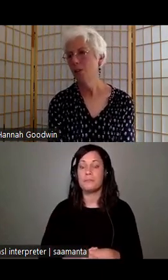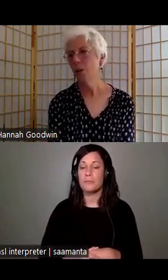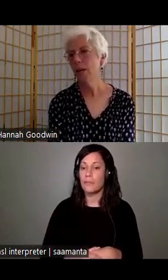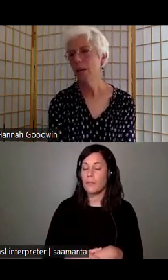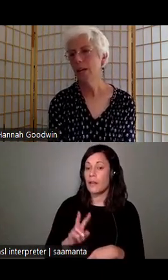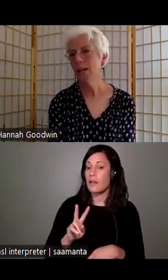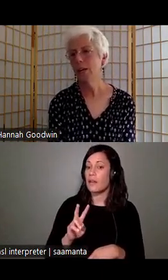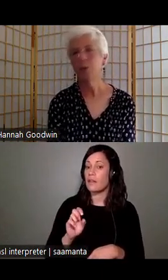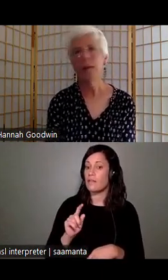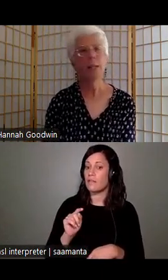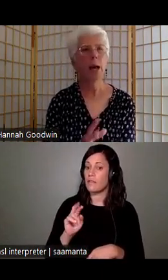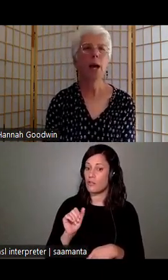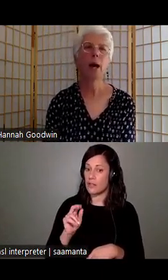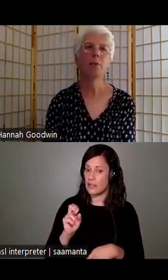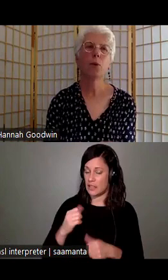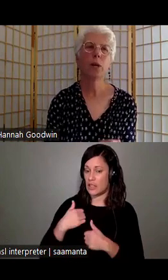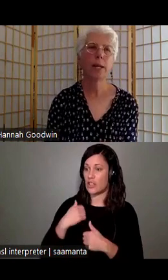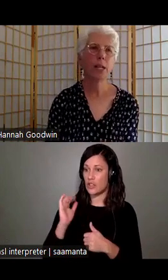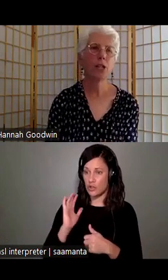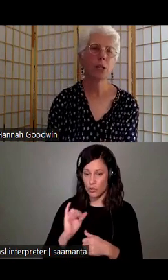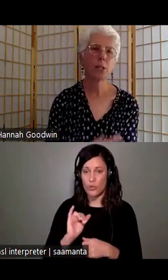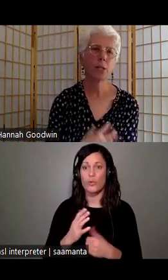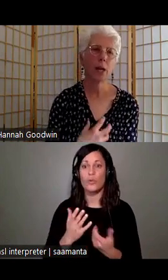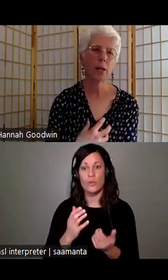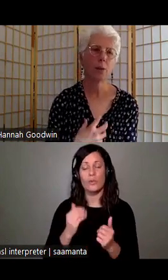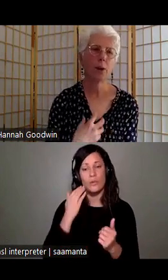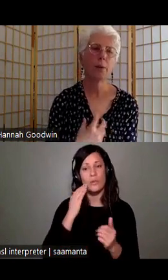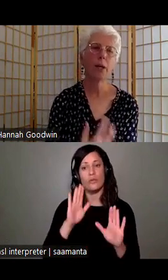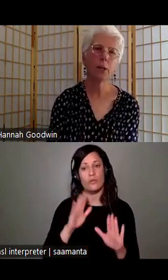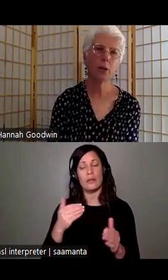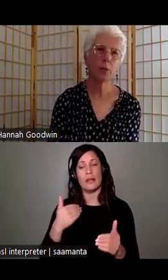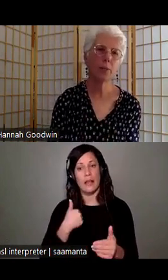So, great to have organizations that primarily work